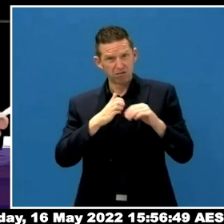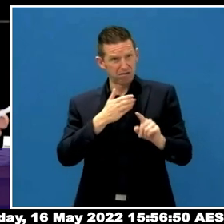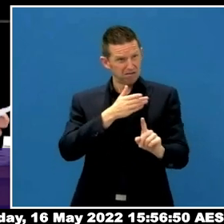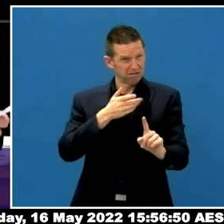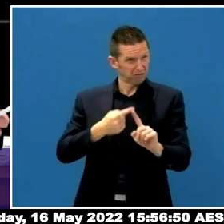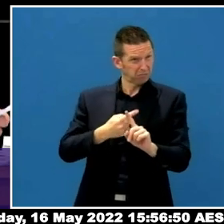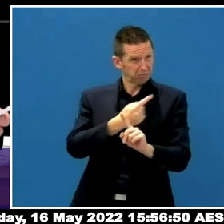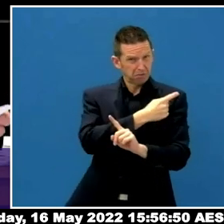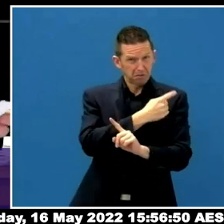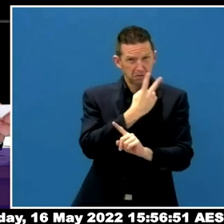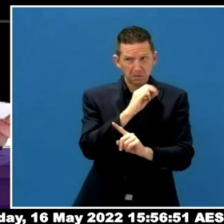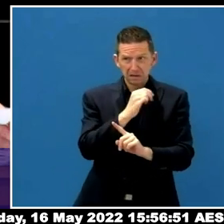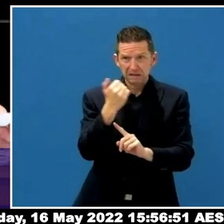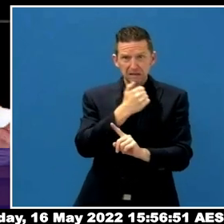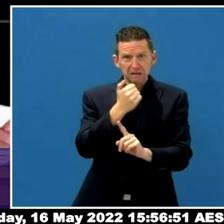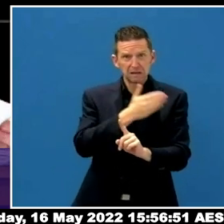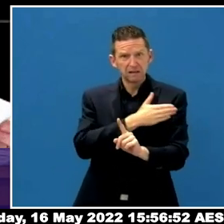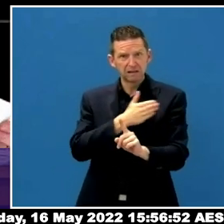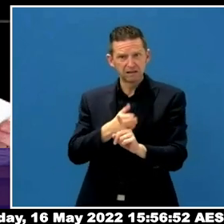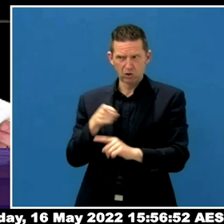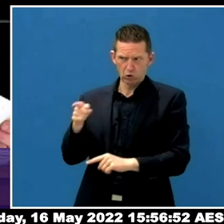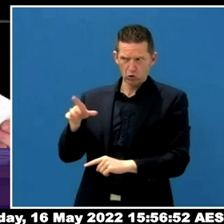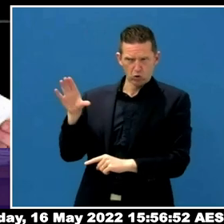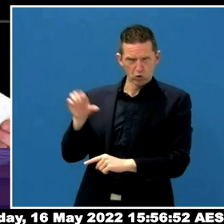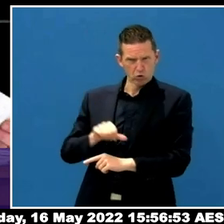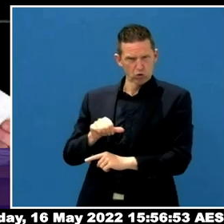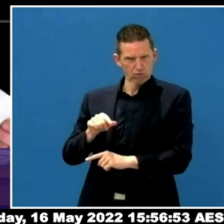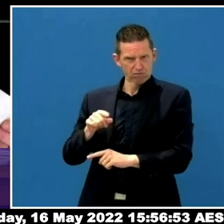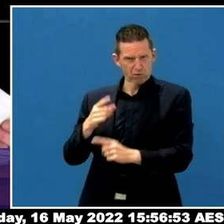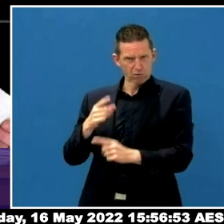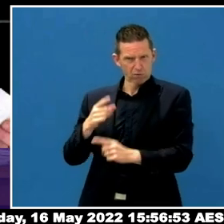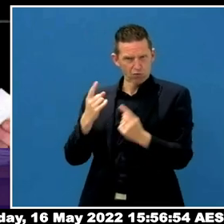that they should still be charging it in 2021, even though they might be entitled to